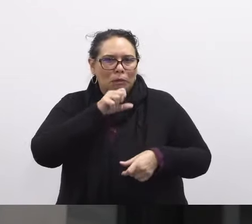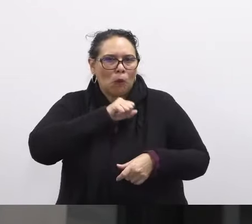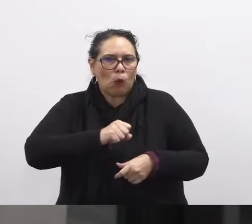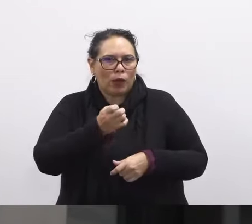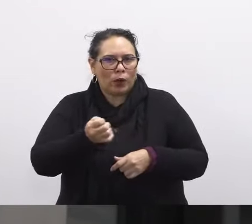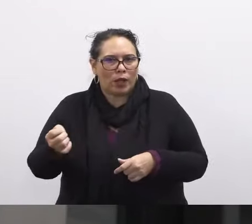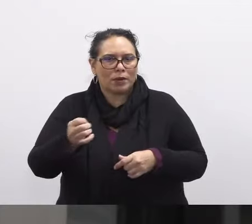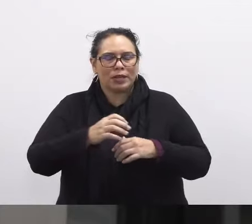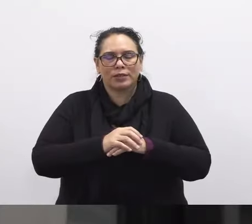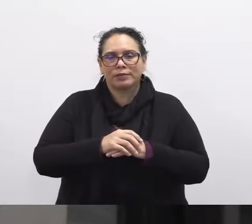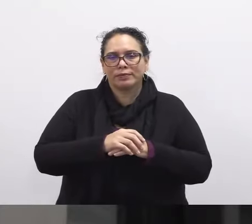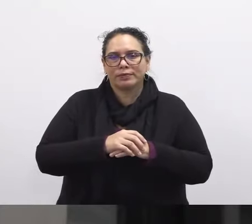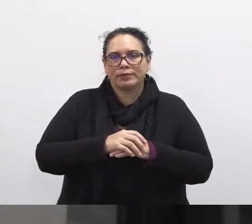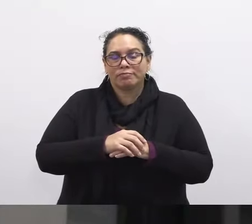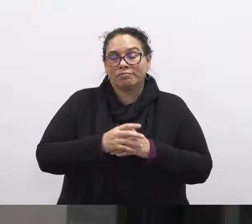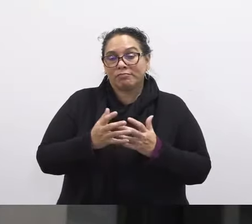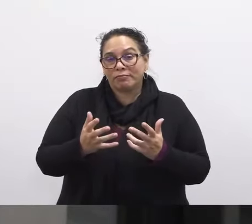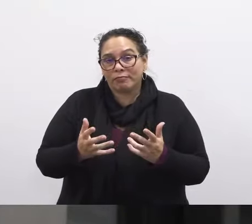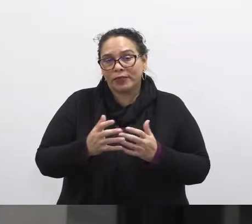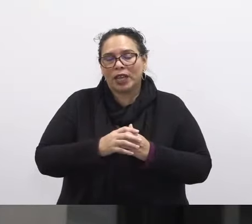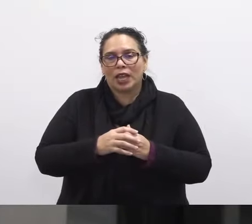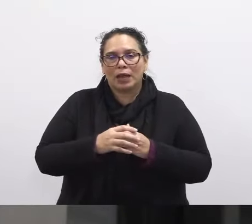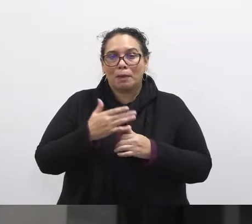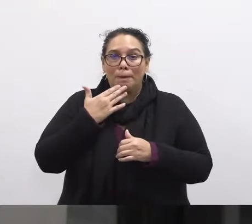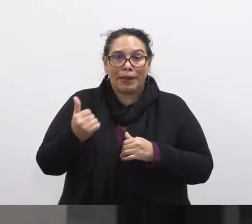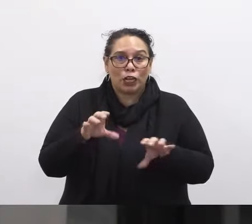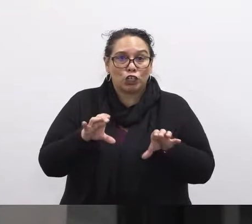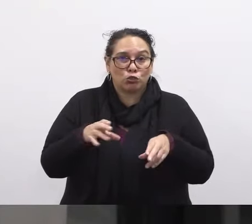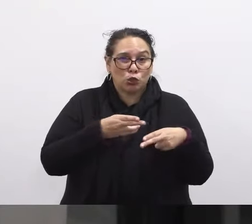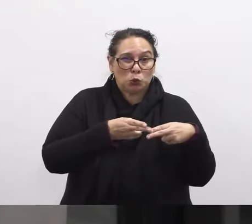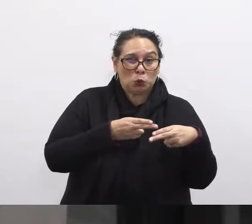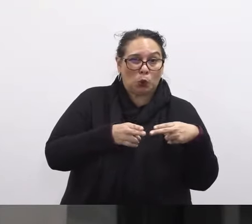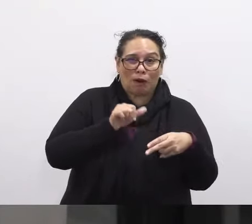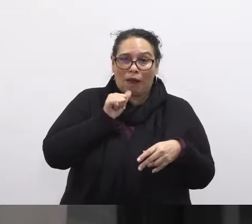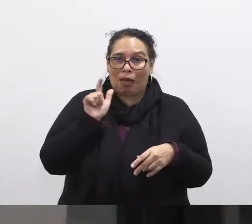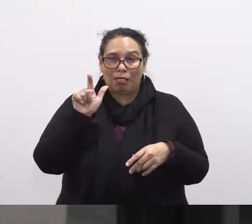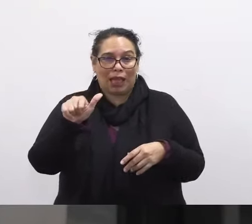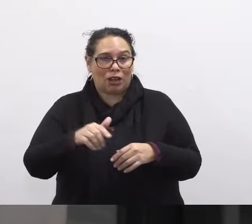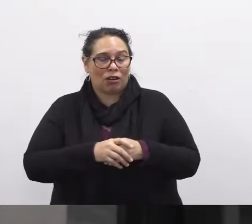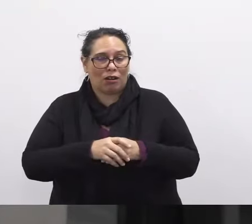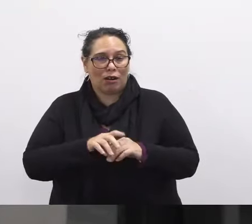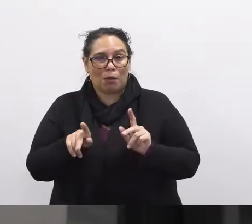to do so eventually, and sooner than later. Public pressure regulation,